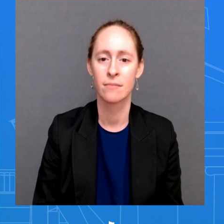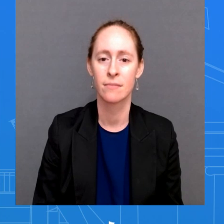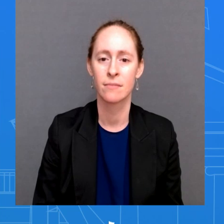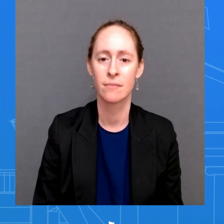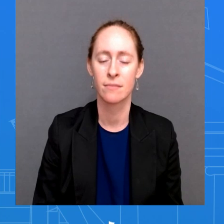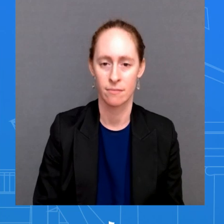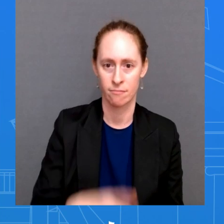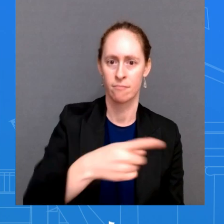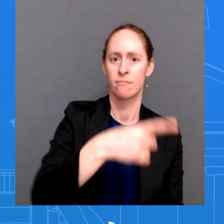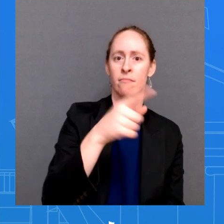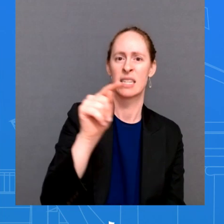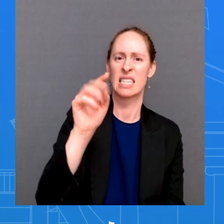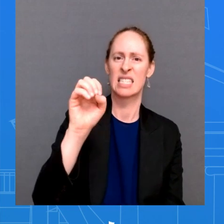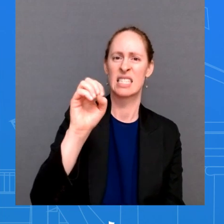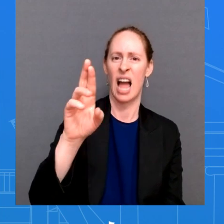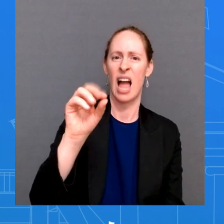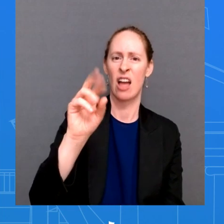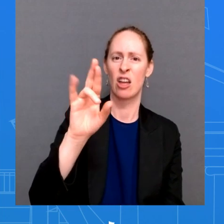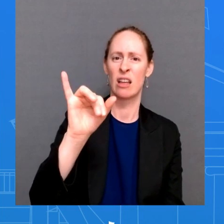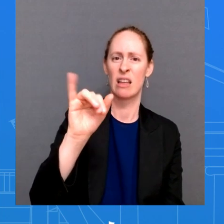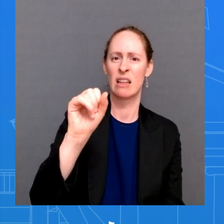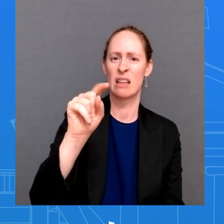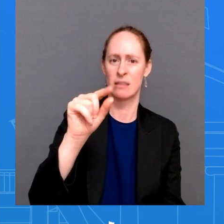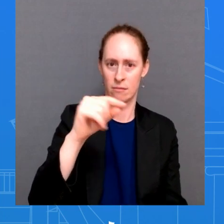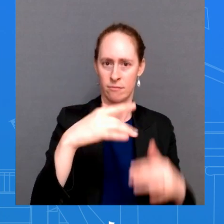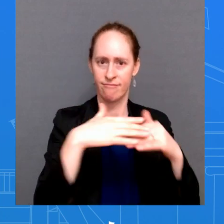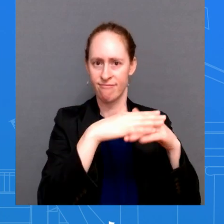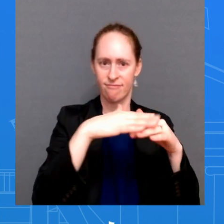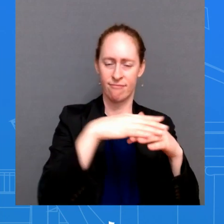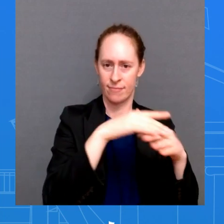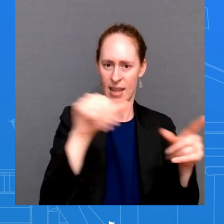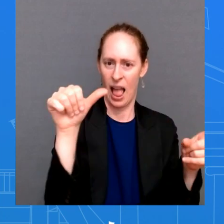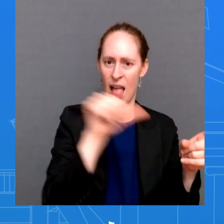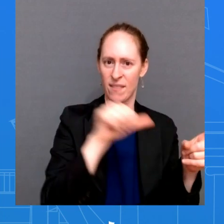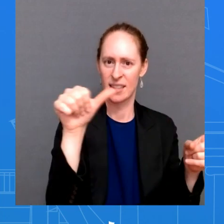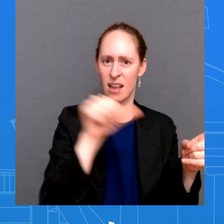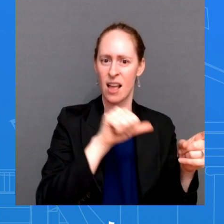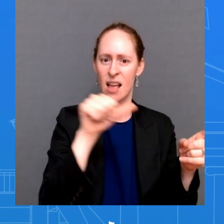of the Haqqani network in Afghanistan? Ms. Jean-Pierre: I -- Kirby got this question yesterday.